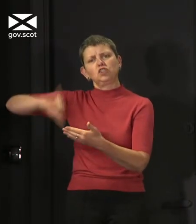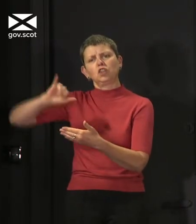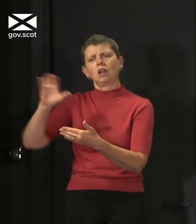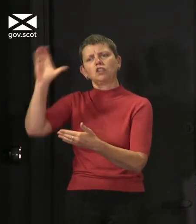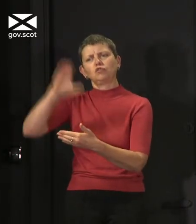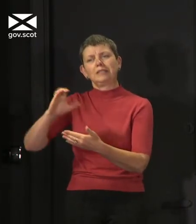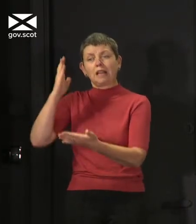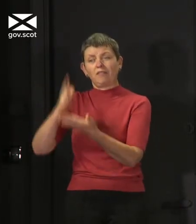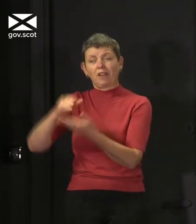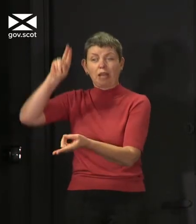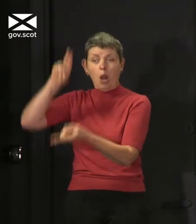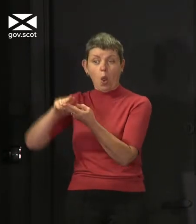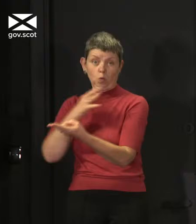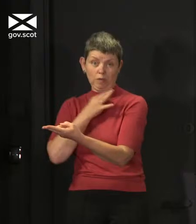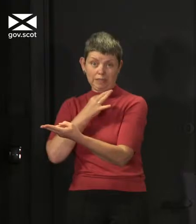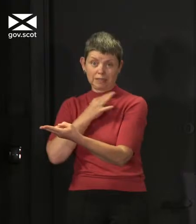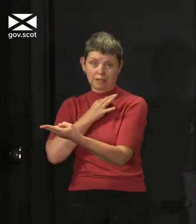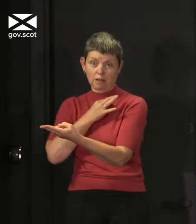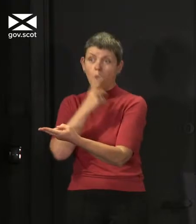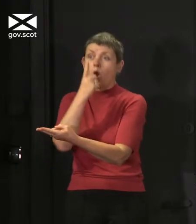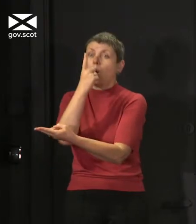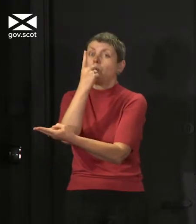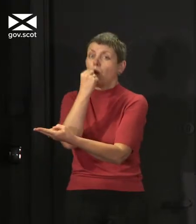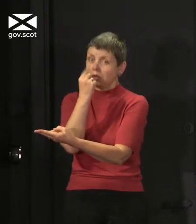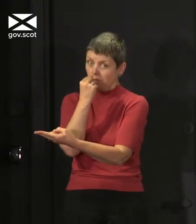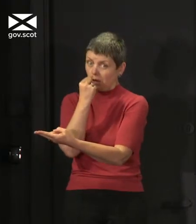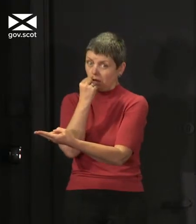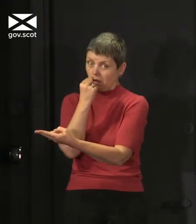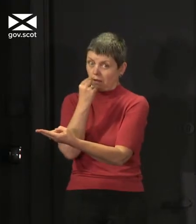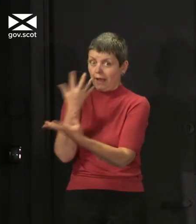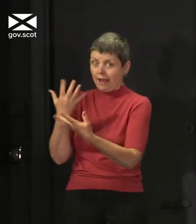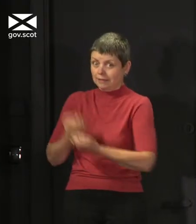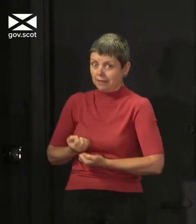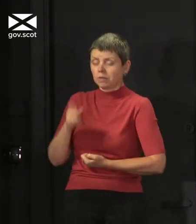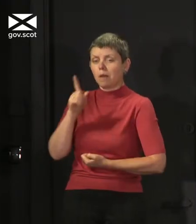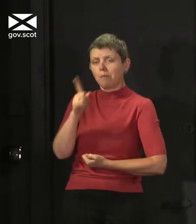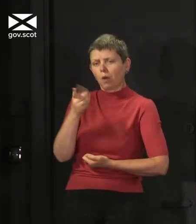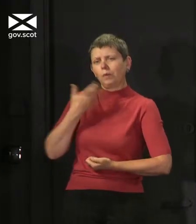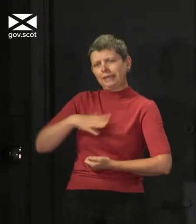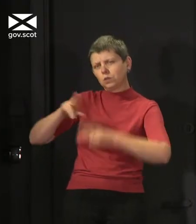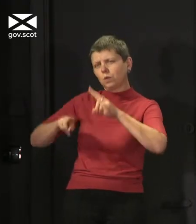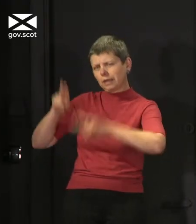risk, although we will need to do a proper assessment of that. But we need to take some